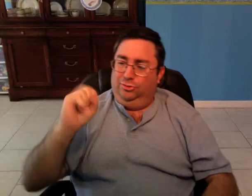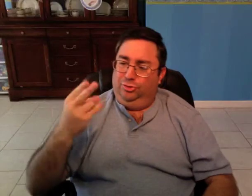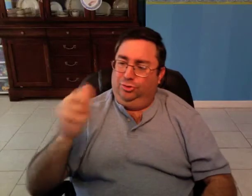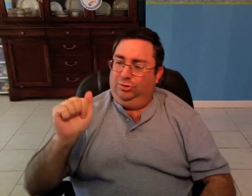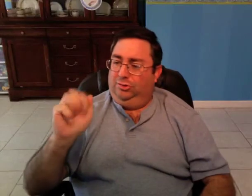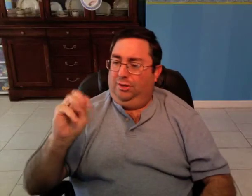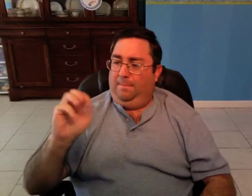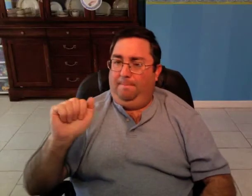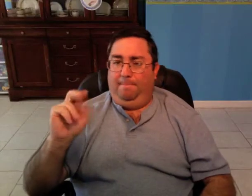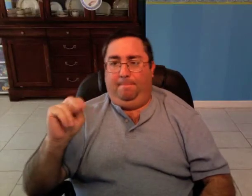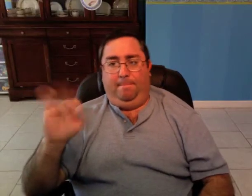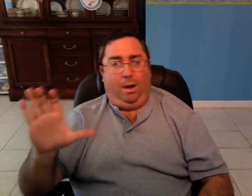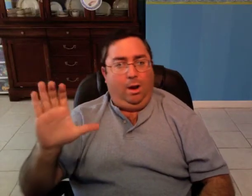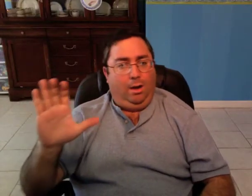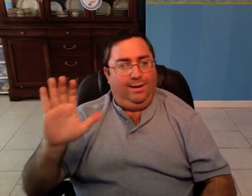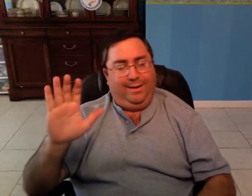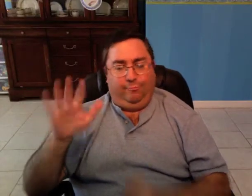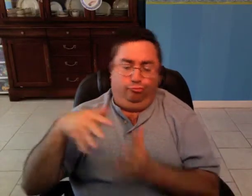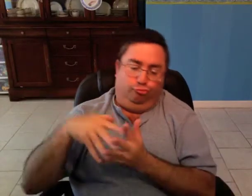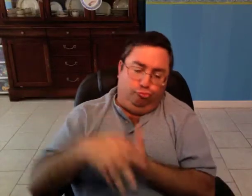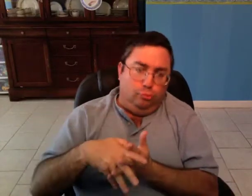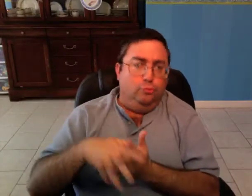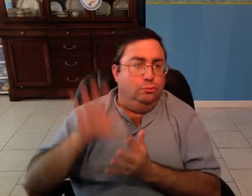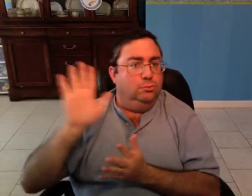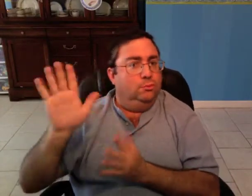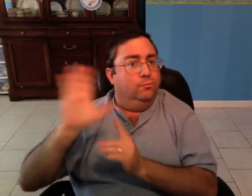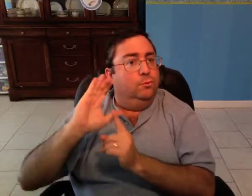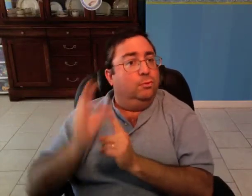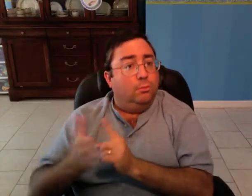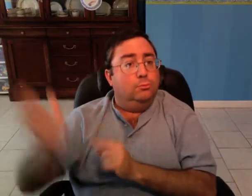the "shamanic" roots of their culture.